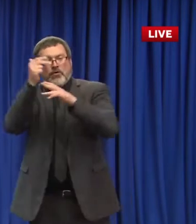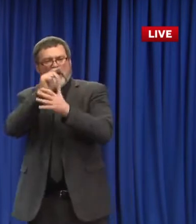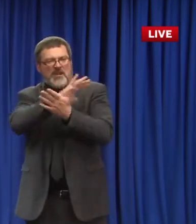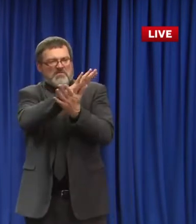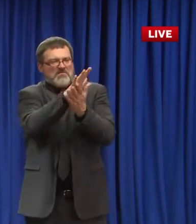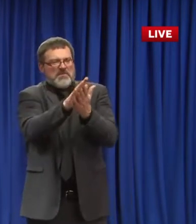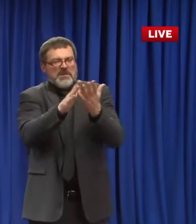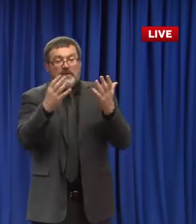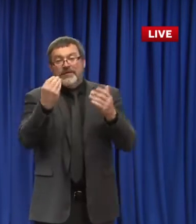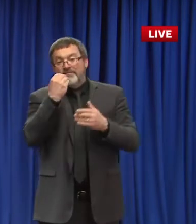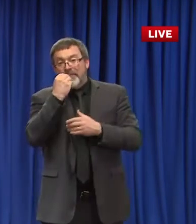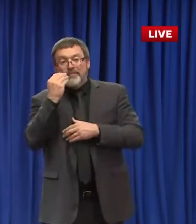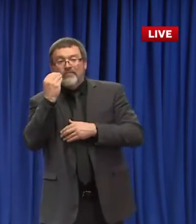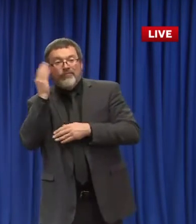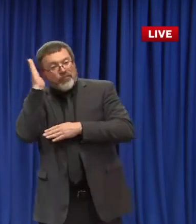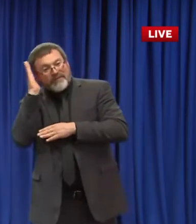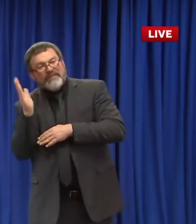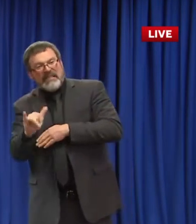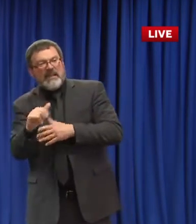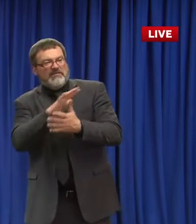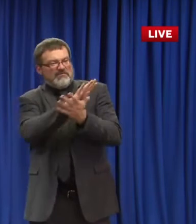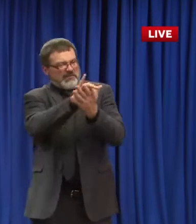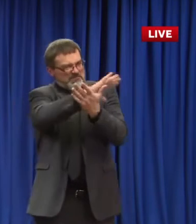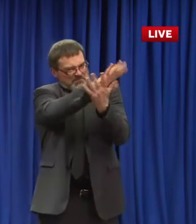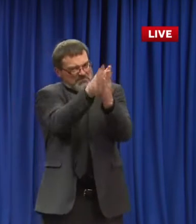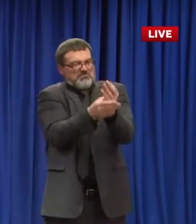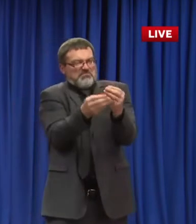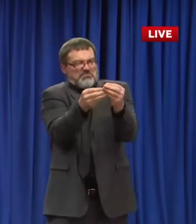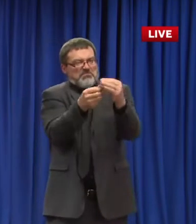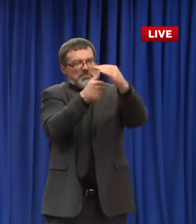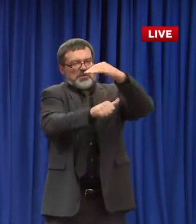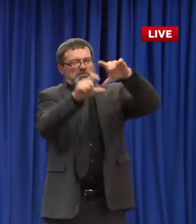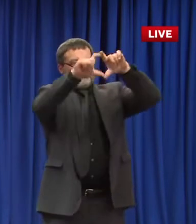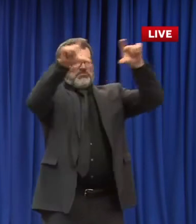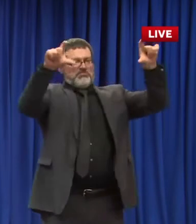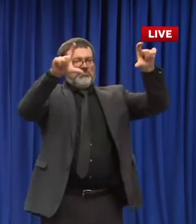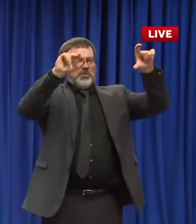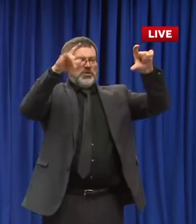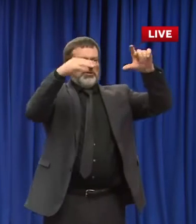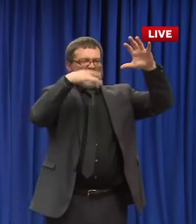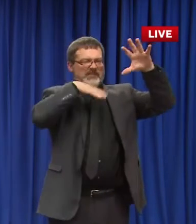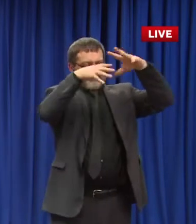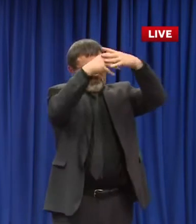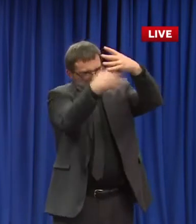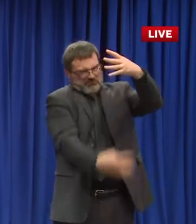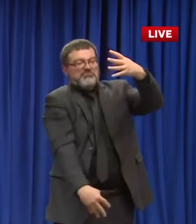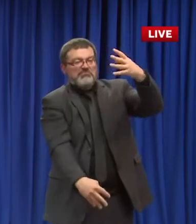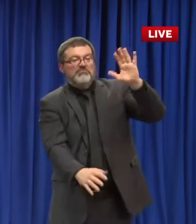A SMALL LODGING LARGE LODGING HOTELS MOTELS BED AND BREAKFAST WHATEVER IT MIGHT BE. SO I THINK IT’S ONLY FAIR LONG-TERM RENTAL SHORT-TERM RENTALS.